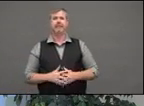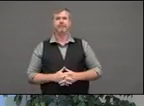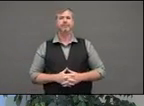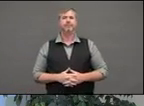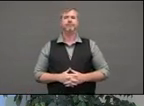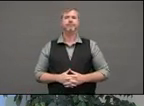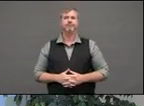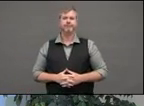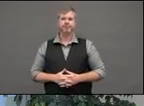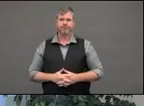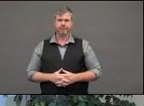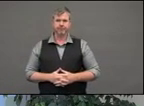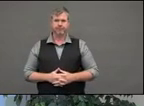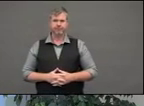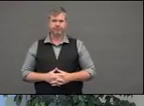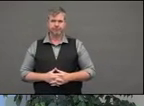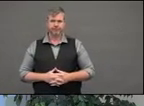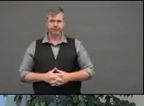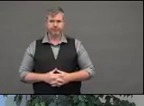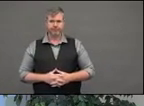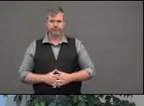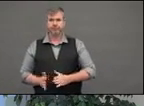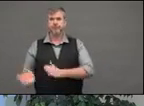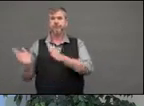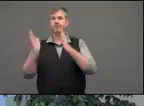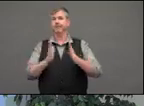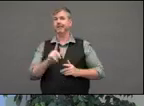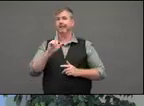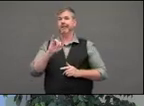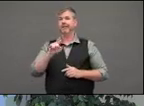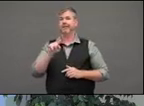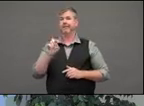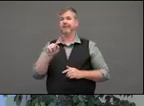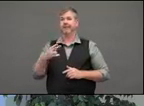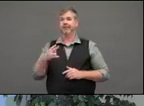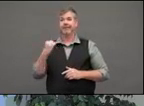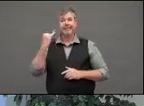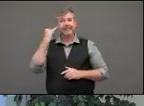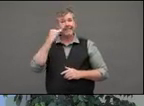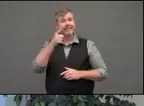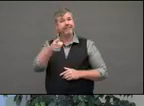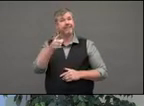you are an essential worker or um you go out to get groceries make sure